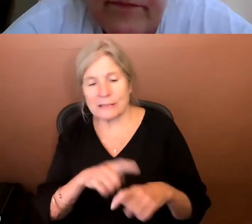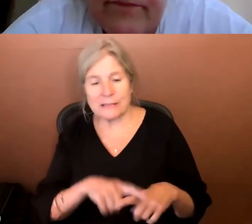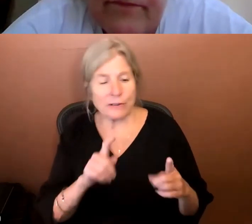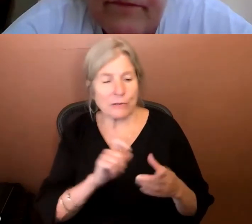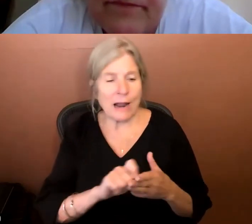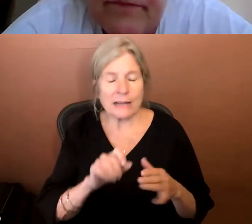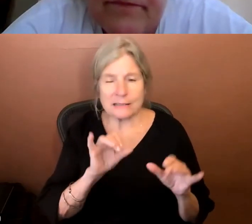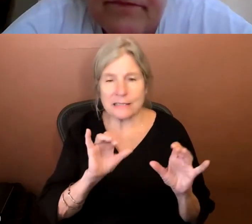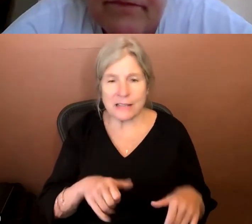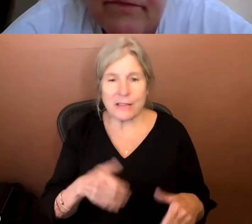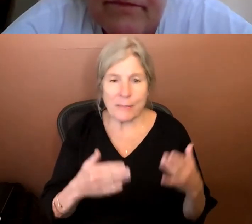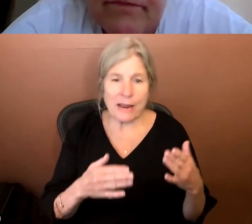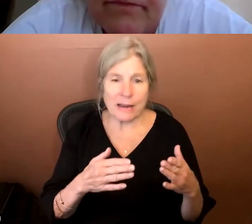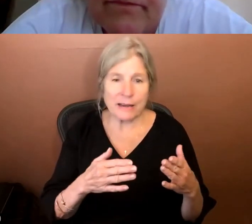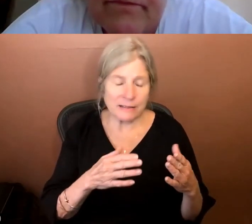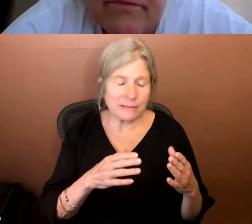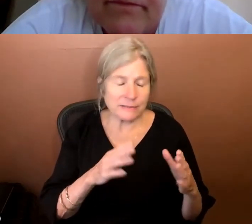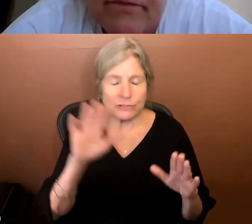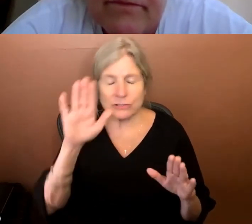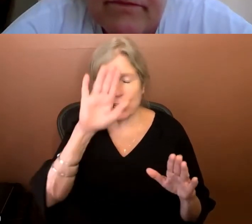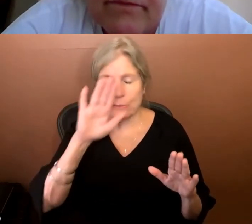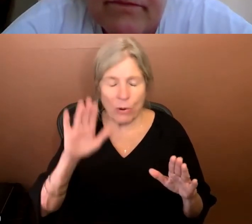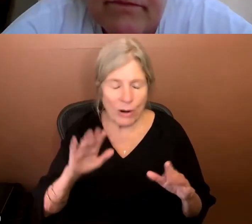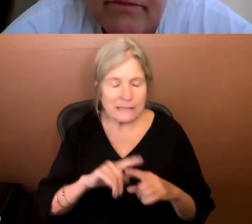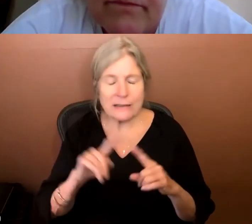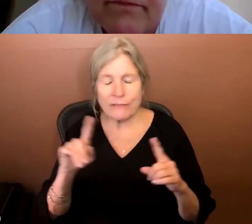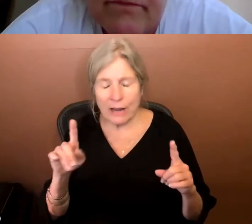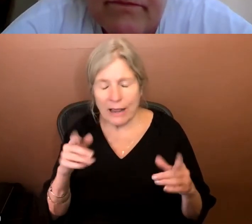they might explore it differently. If somebody who is right-handed versus left